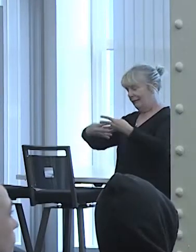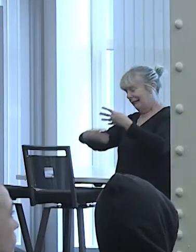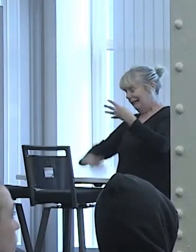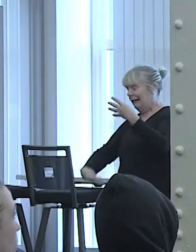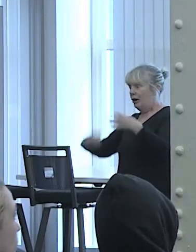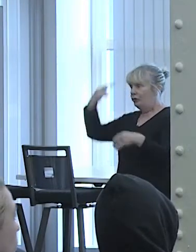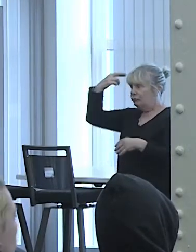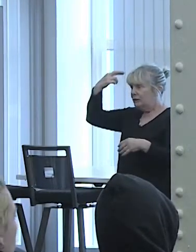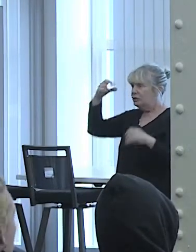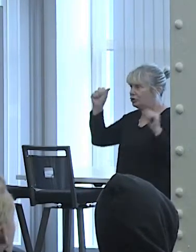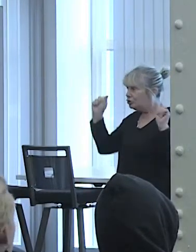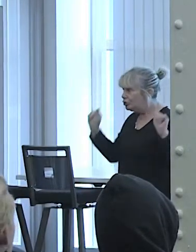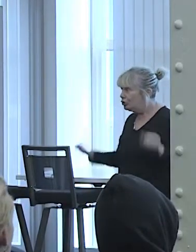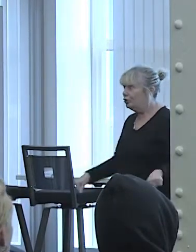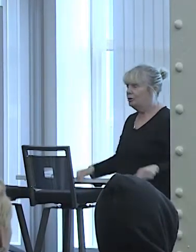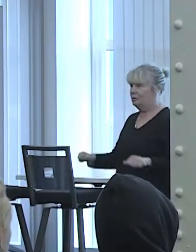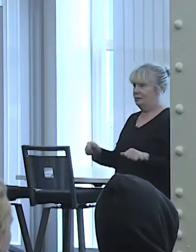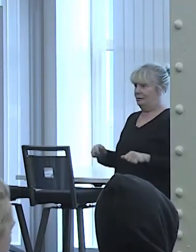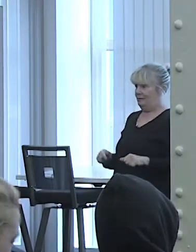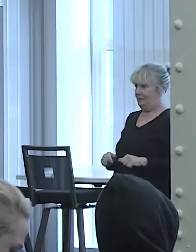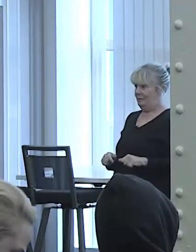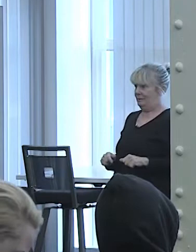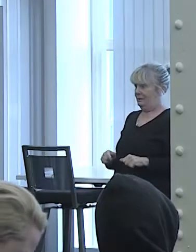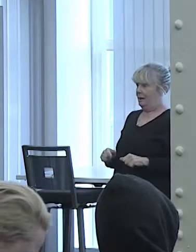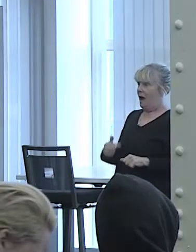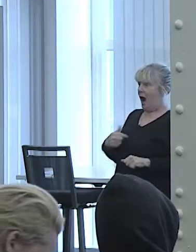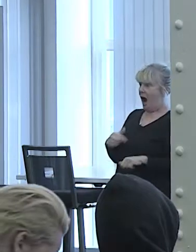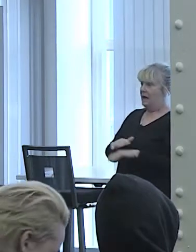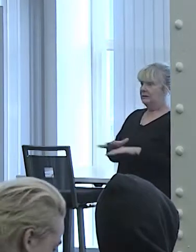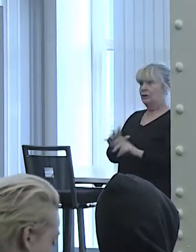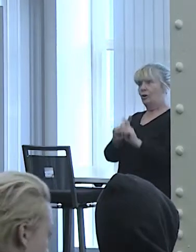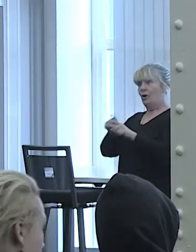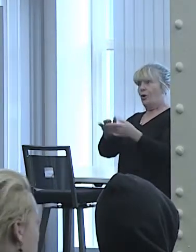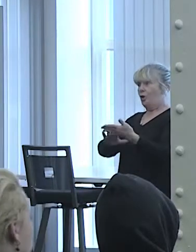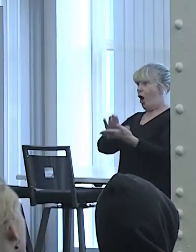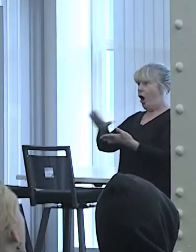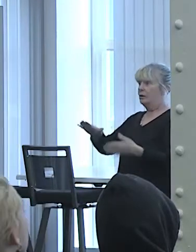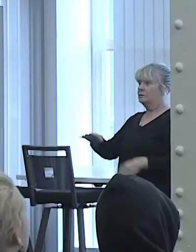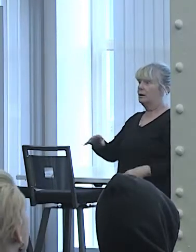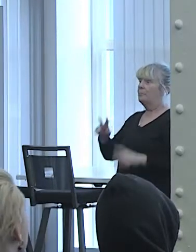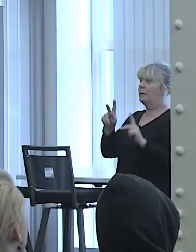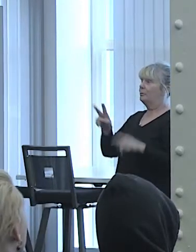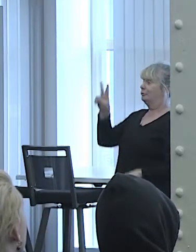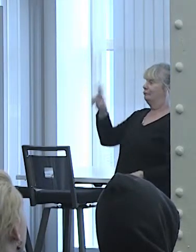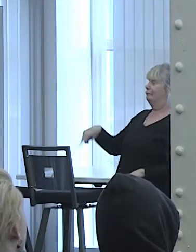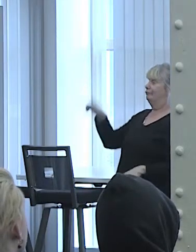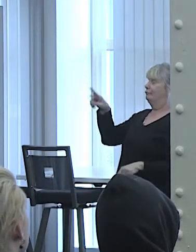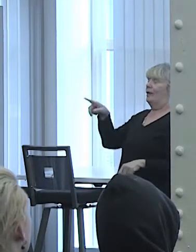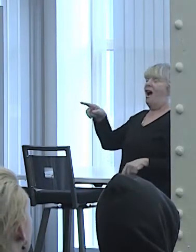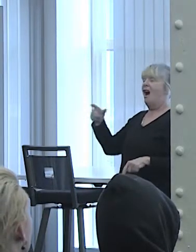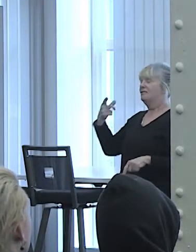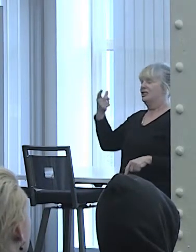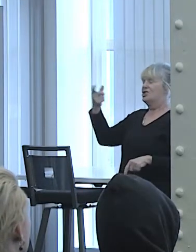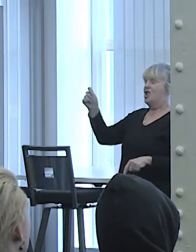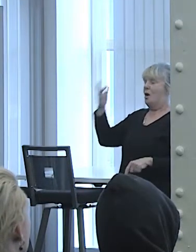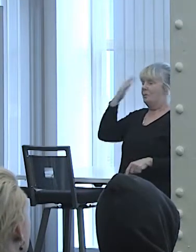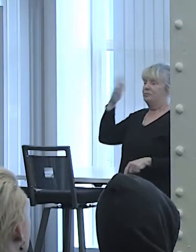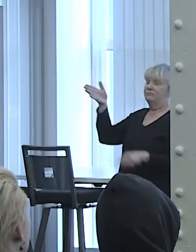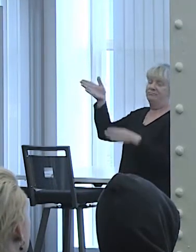or combinations of reasons you didn't go but the person will assume you didn't go because you were disabled.